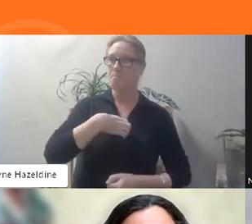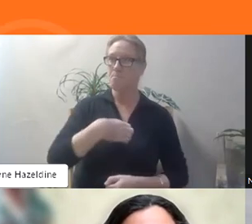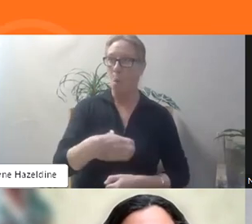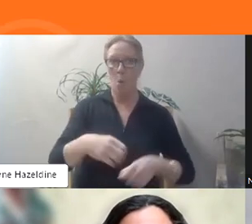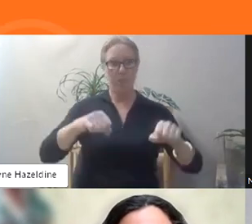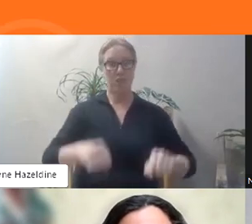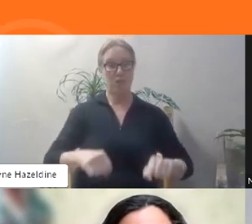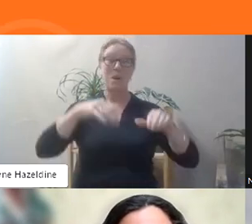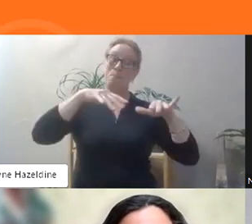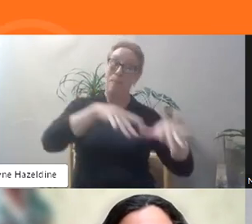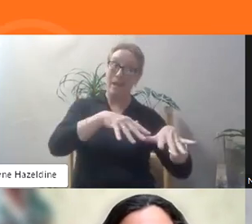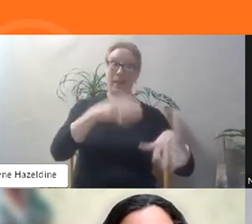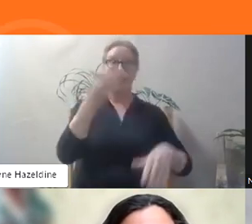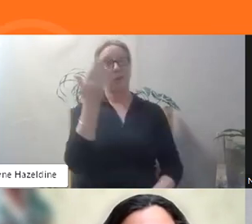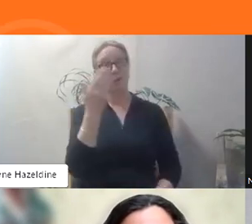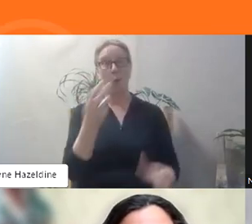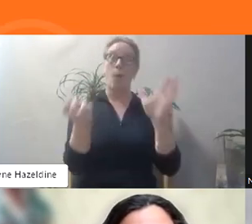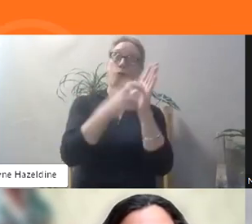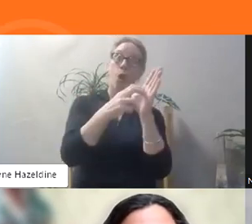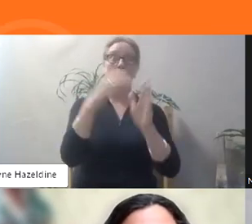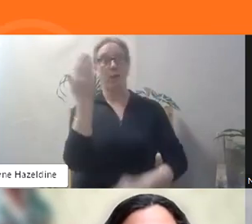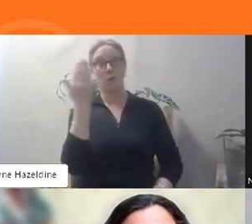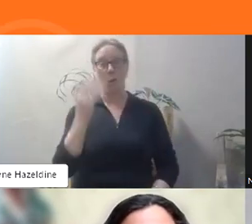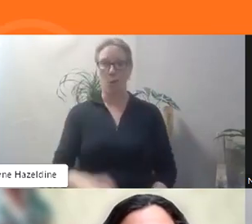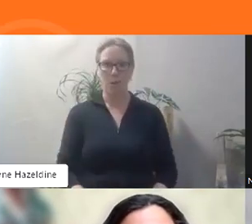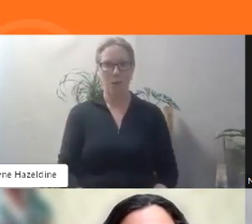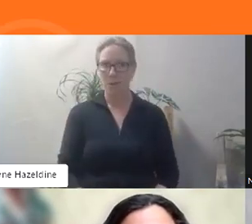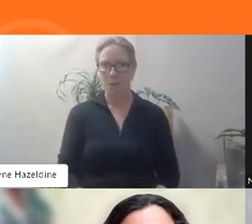there at the school, being enrolled at the school. At most that might